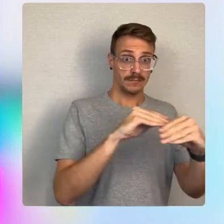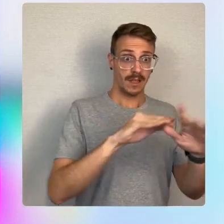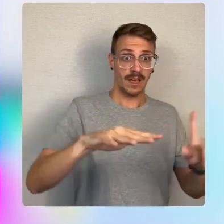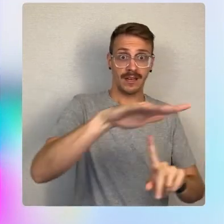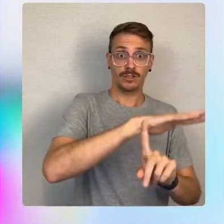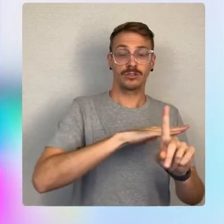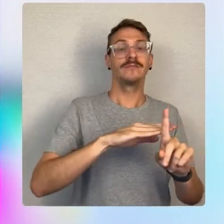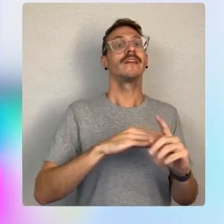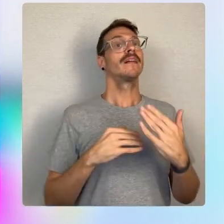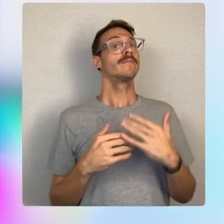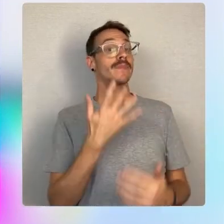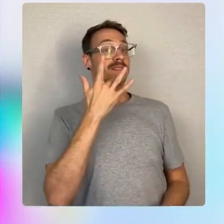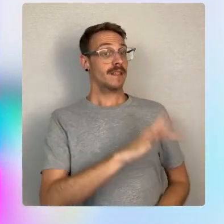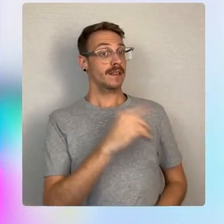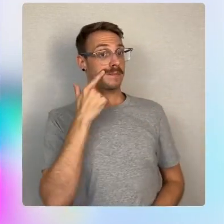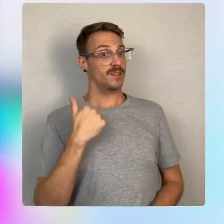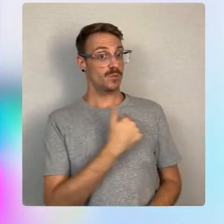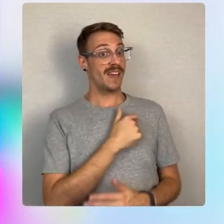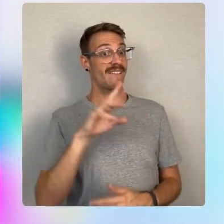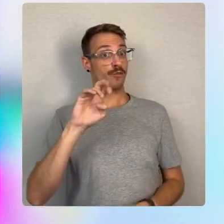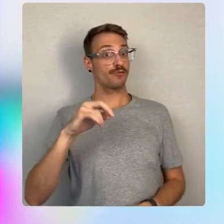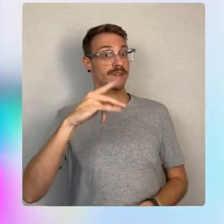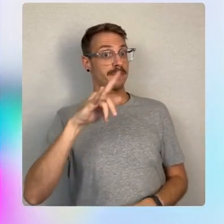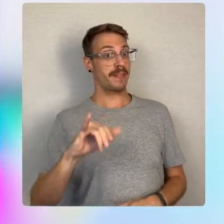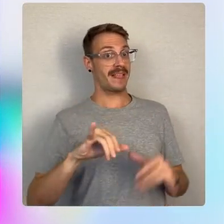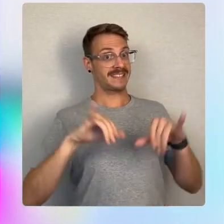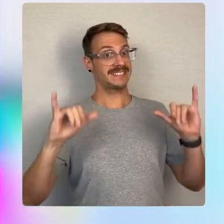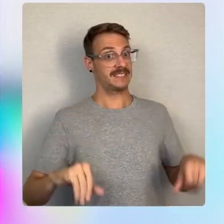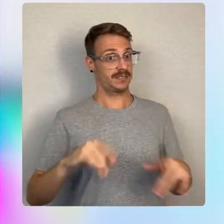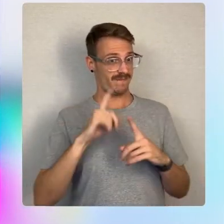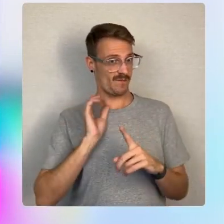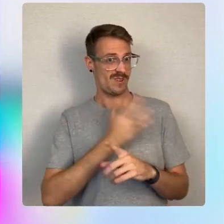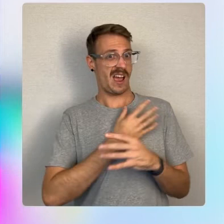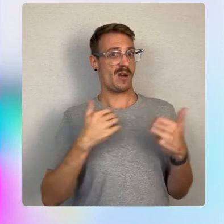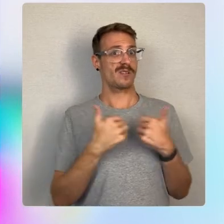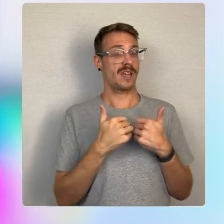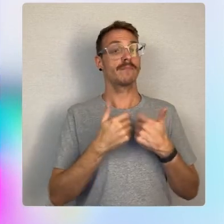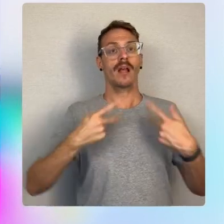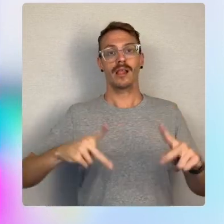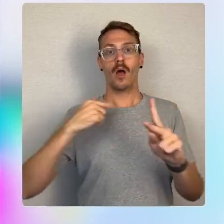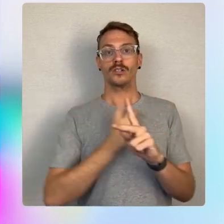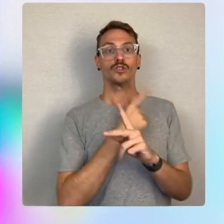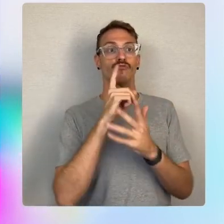Thankfully, because we had the replay system, it allowed us to basically record